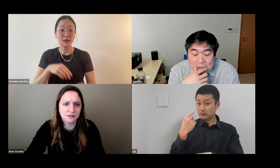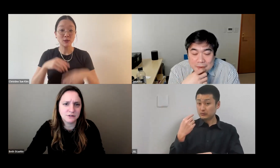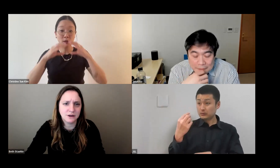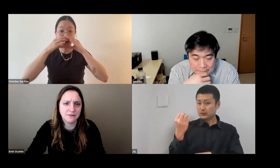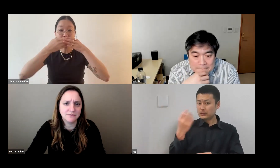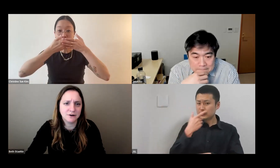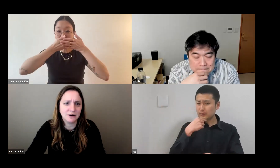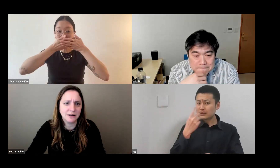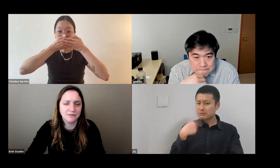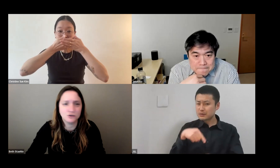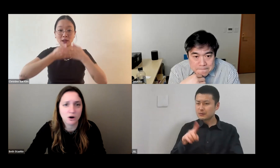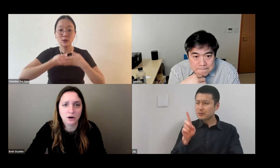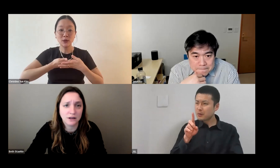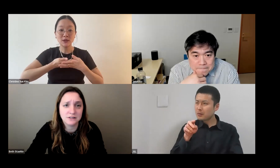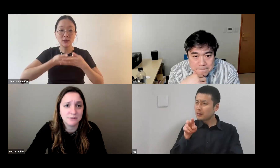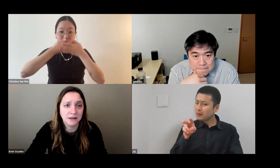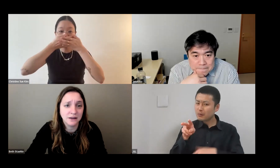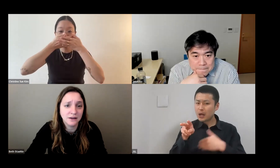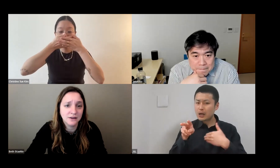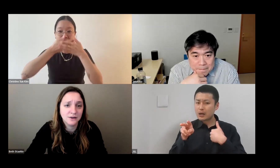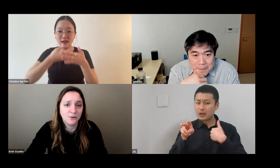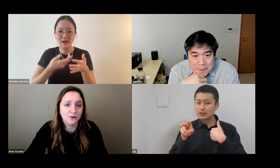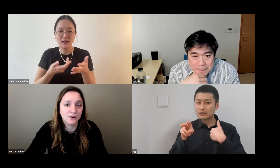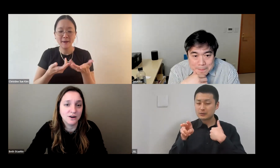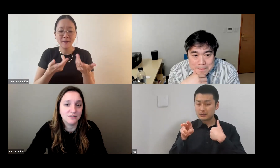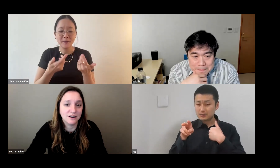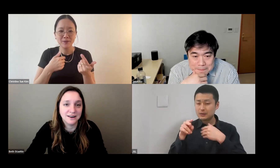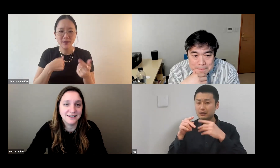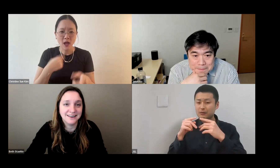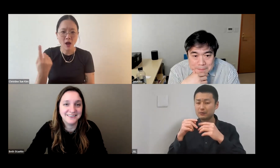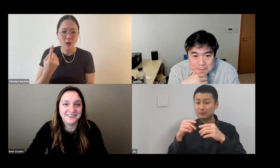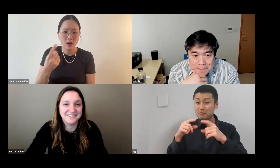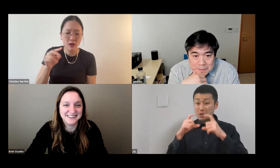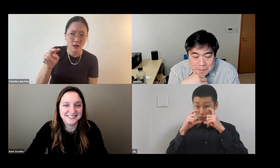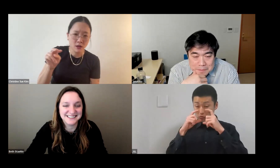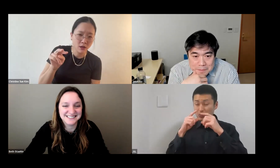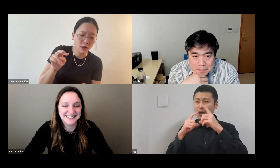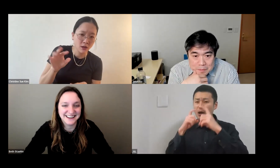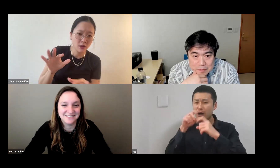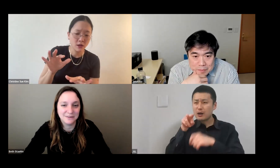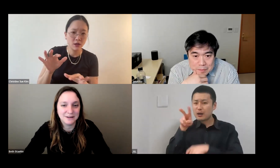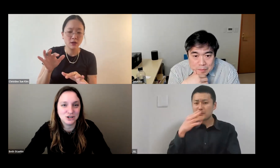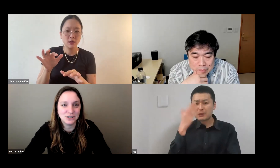“So I can't figure out if you're talking to me or not.” I don't have access to that information,